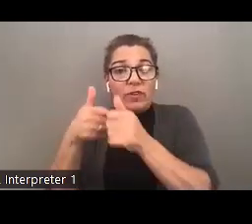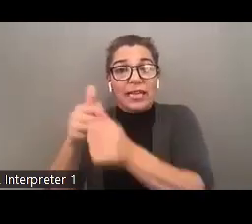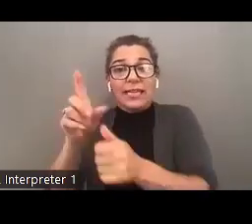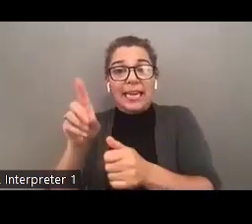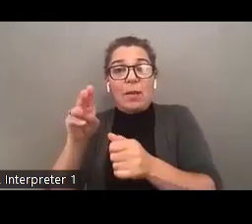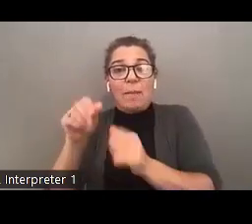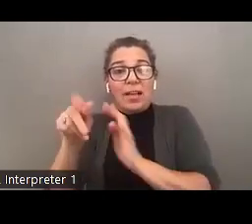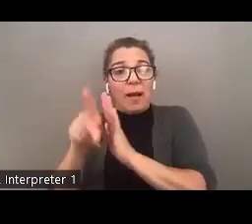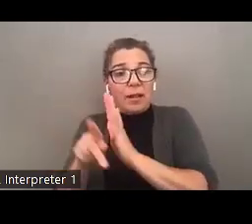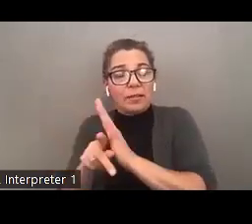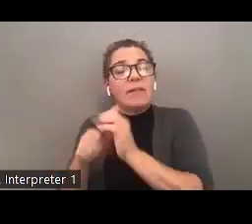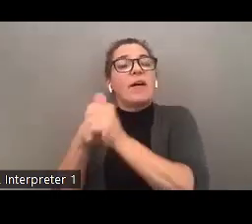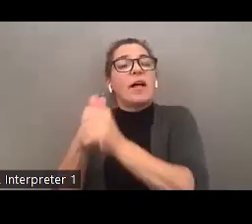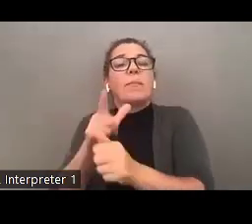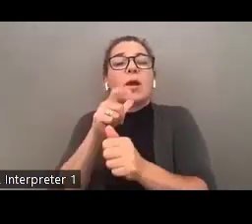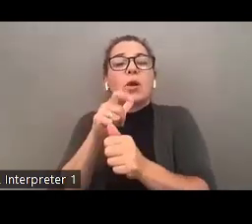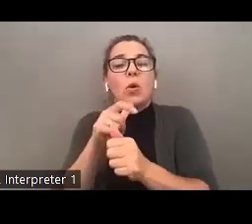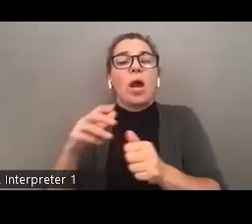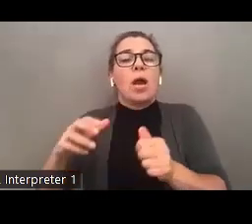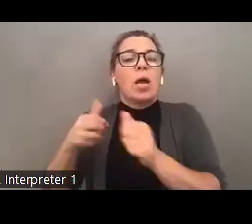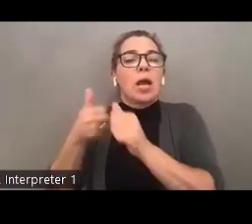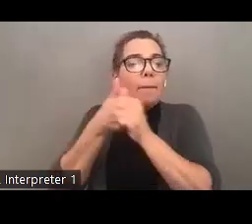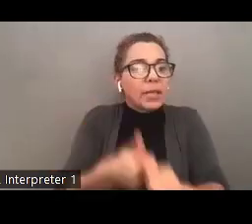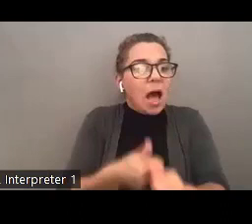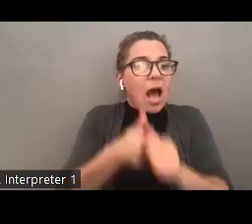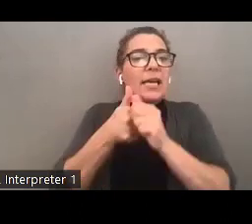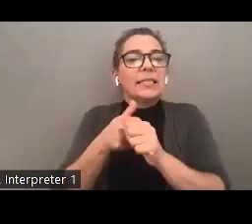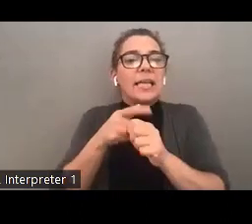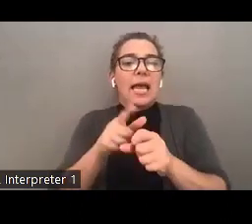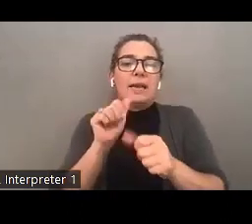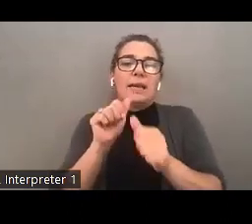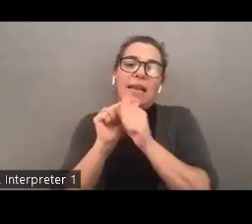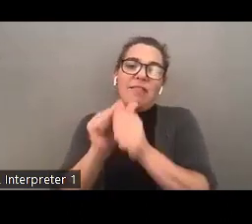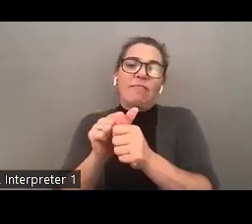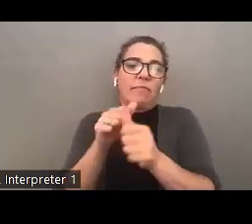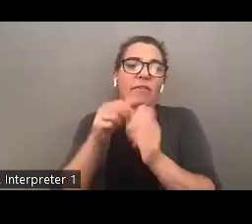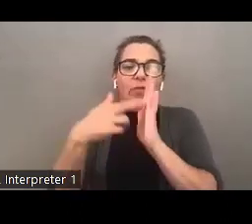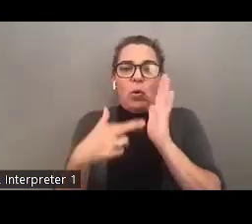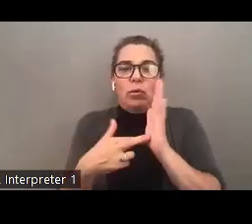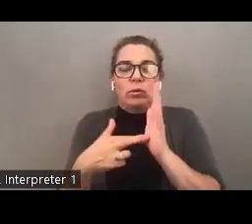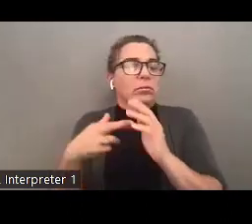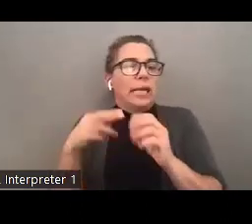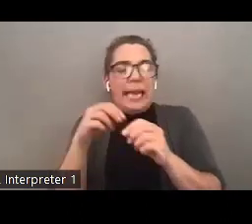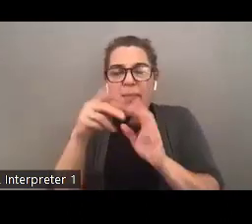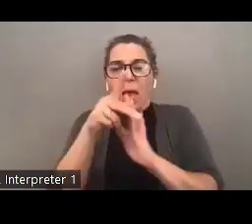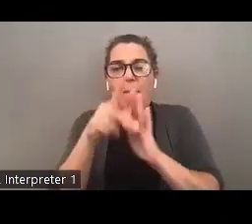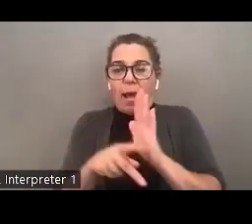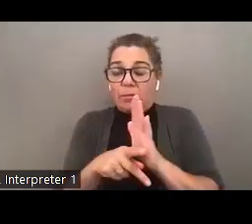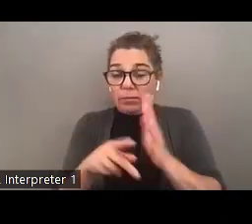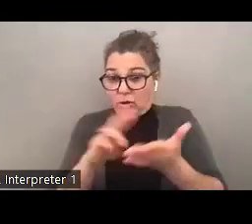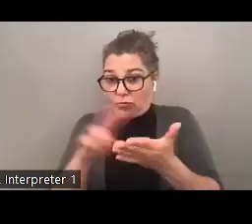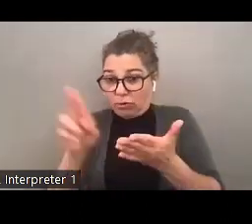with the compliance enforcement terms in the DMS policy. We do not expect that this will result in any significant change